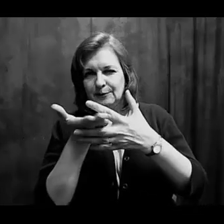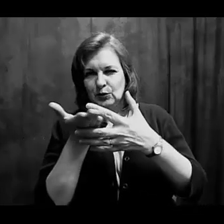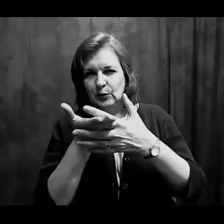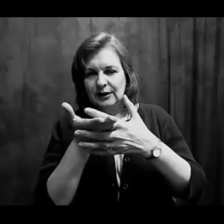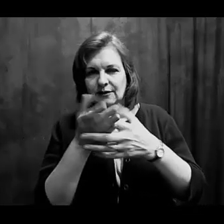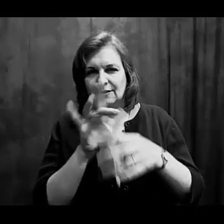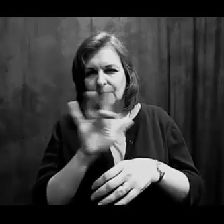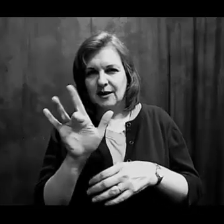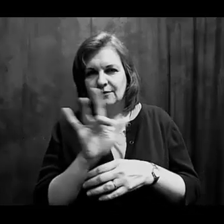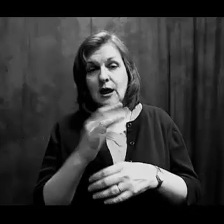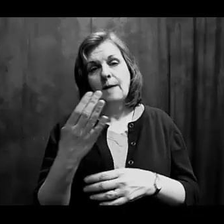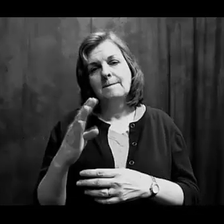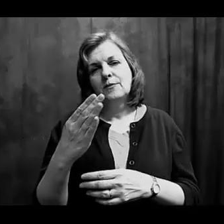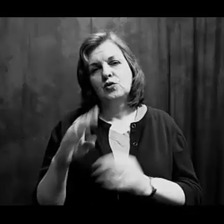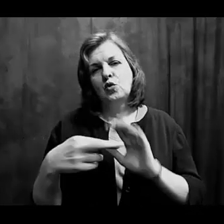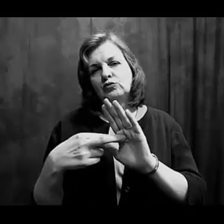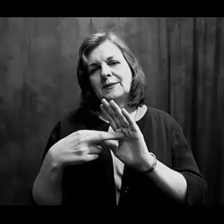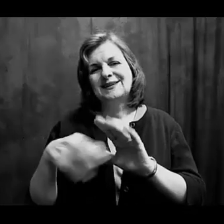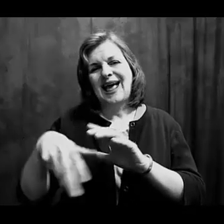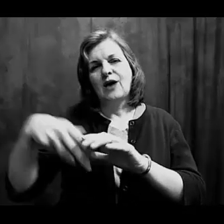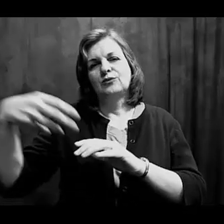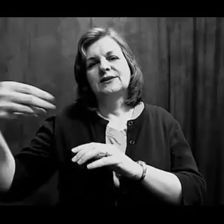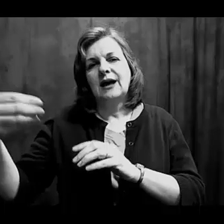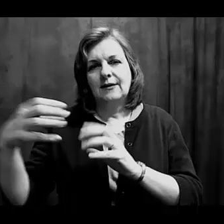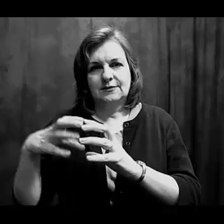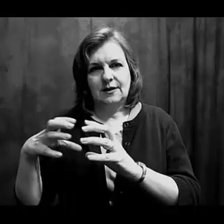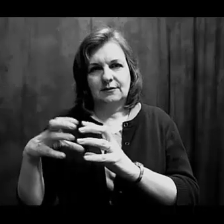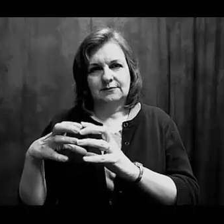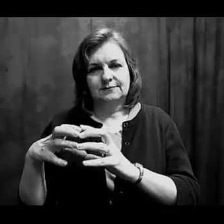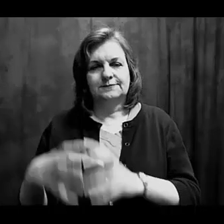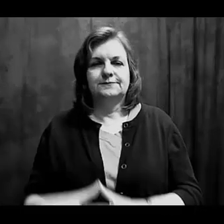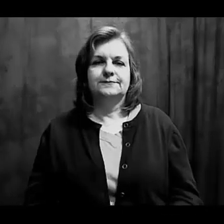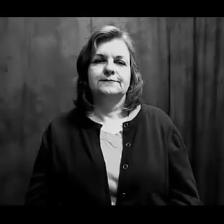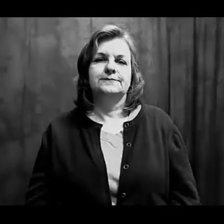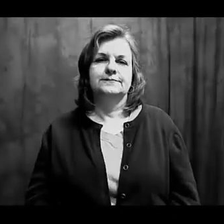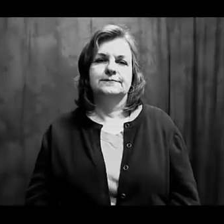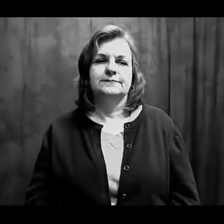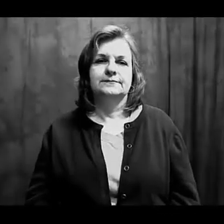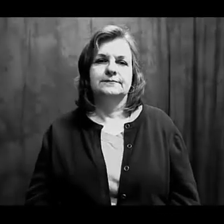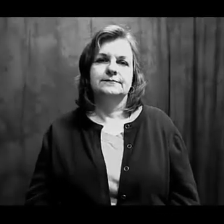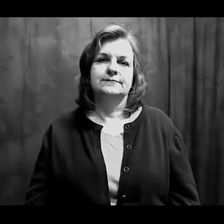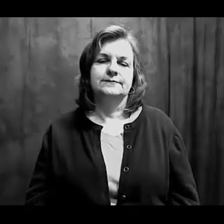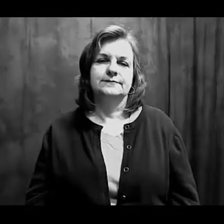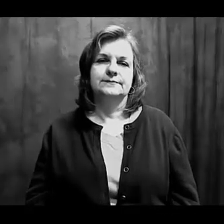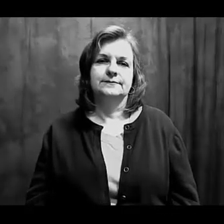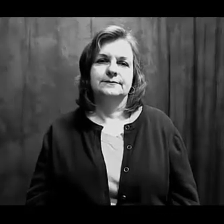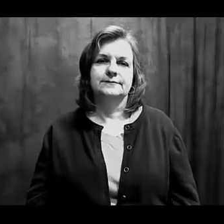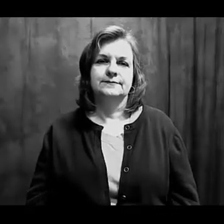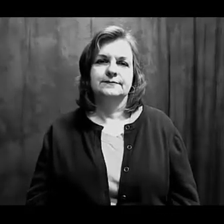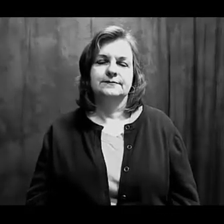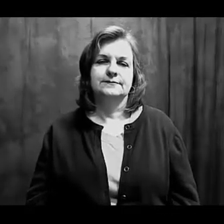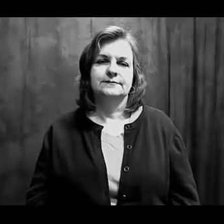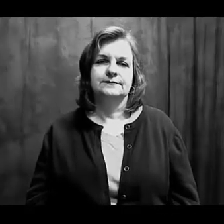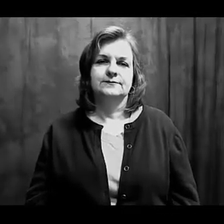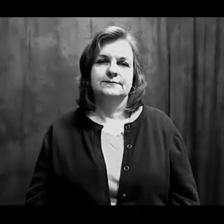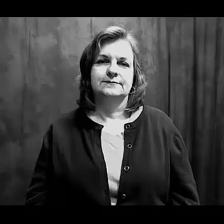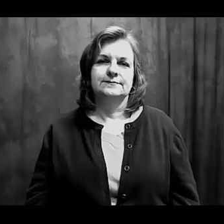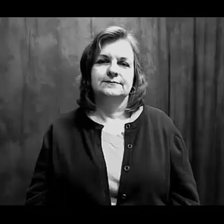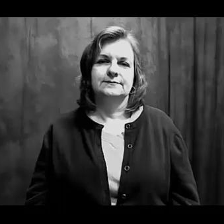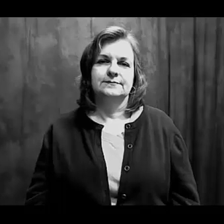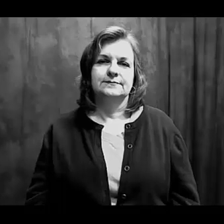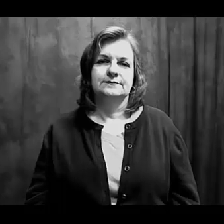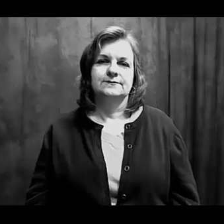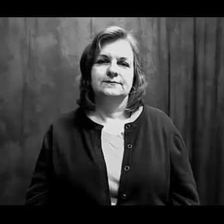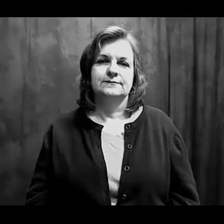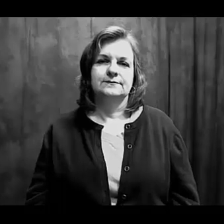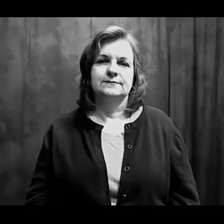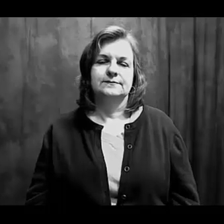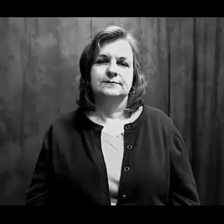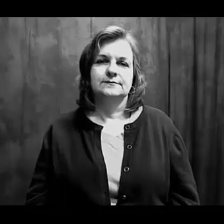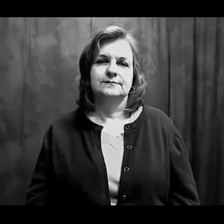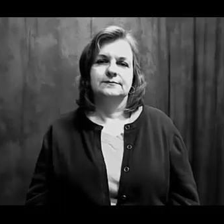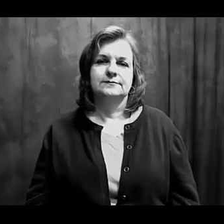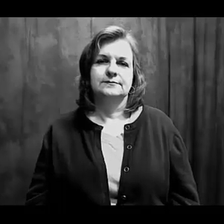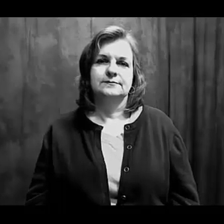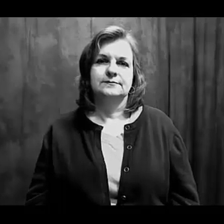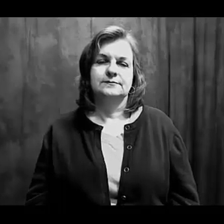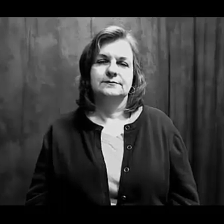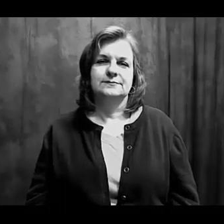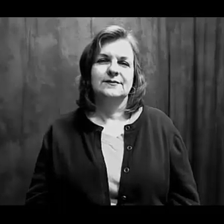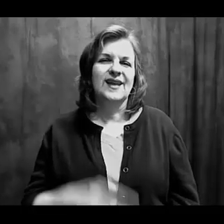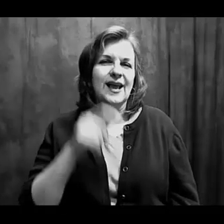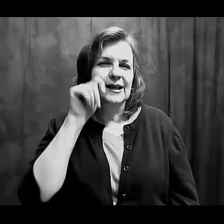and then the spacing between -- so blue is always outside of the cell